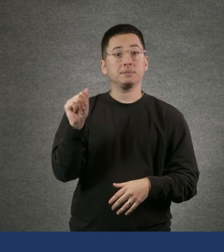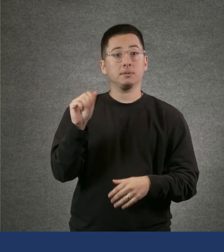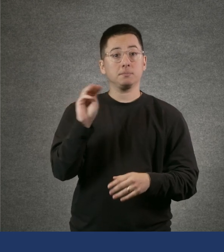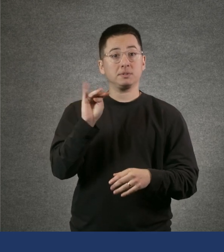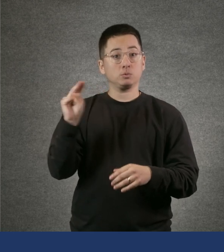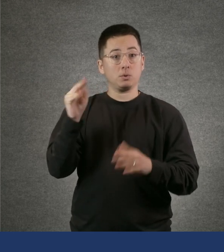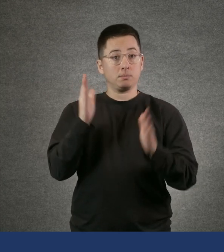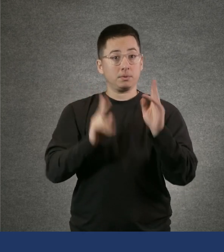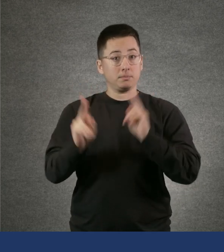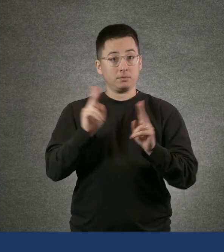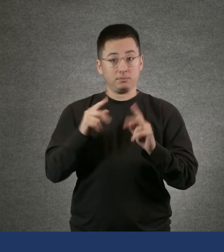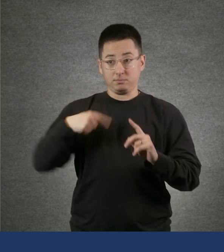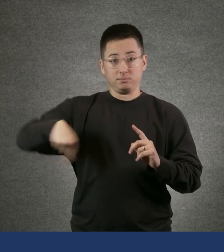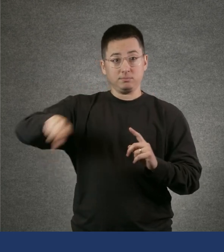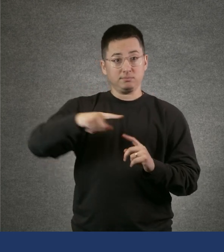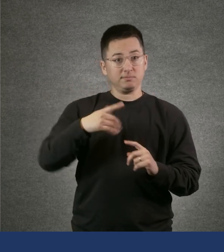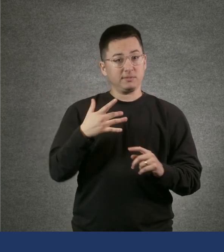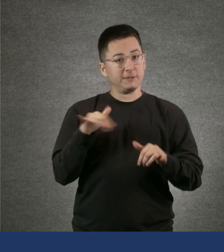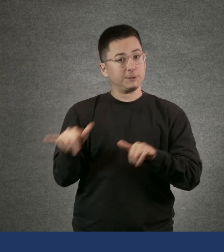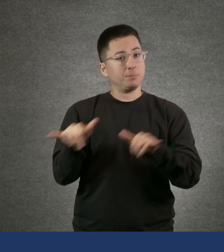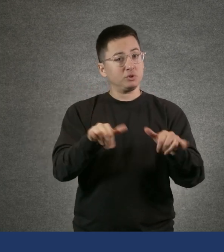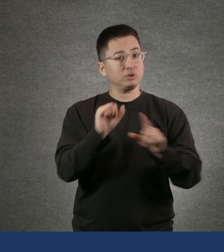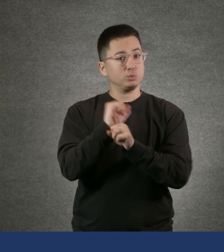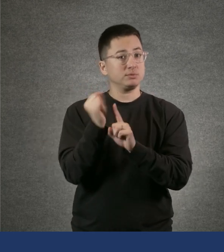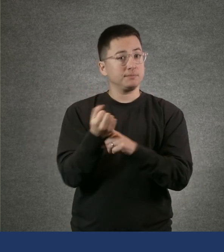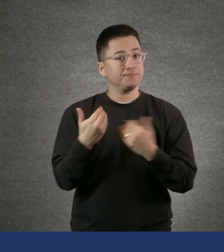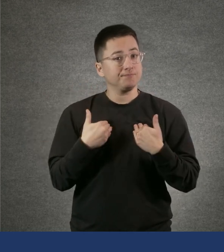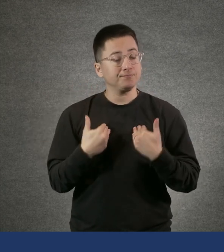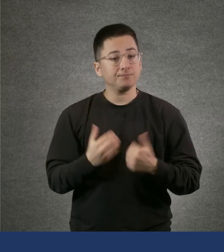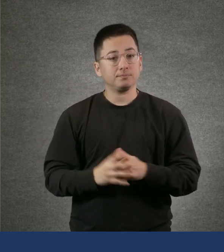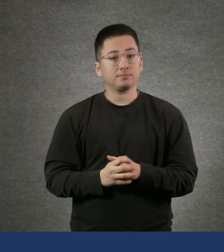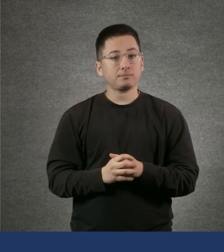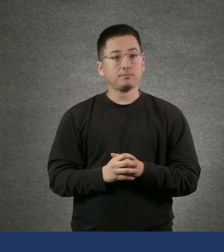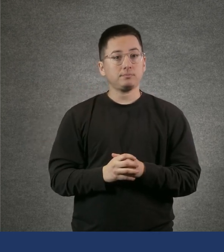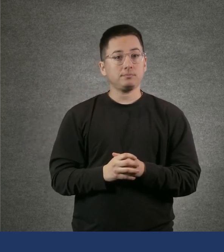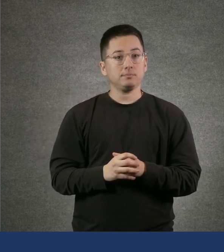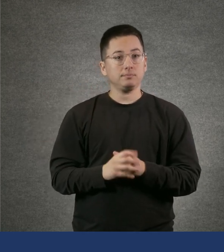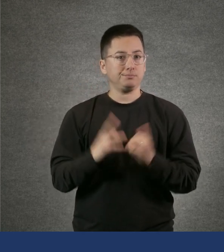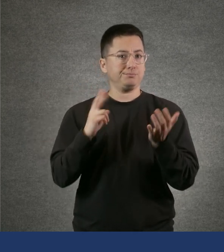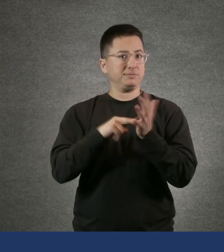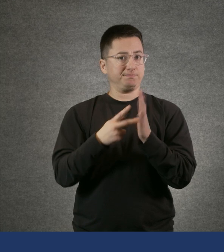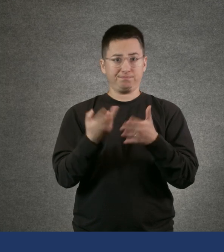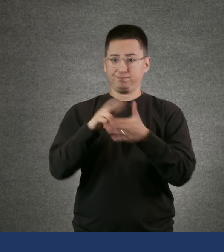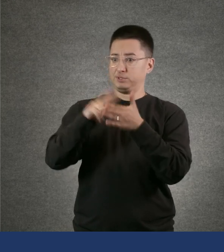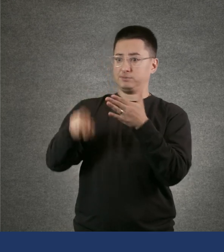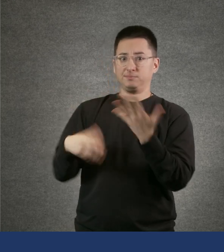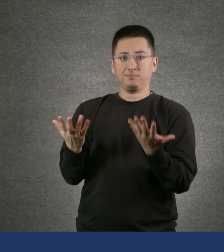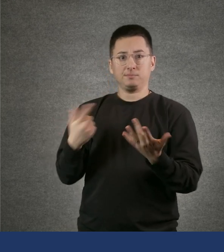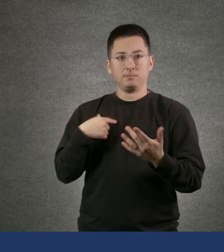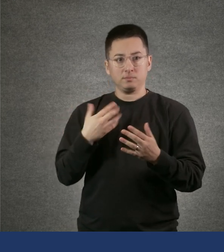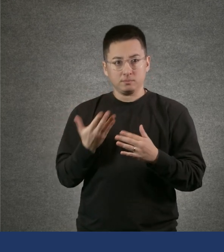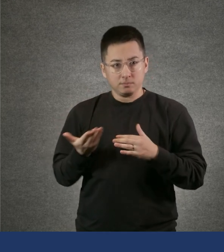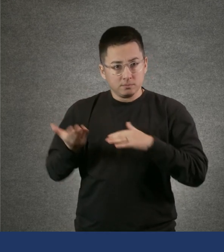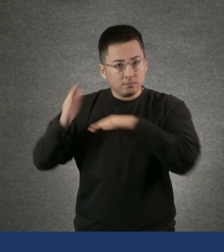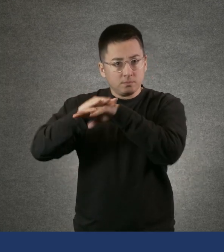It's easy to see why they disappeared. Many are in similar situations. As a result, I have become increasingly